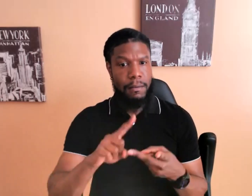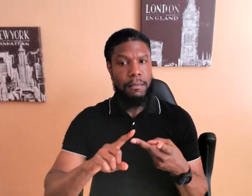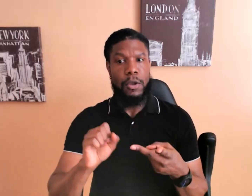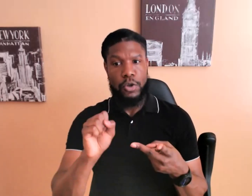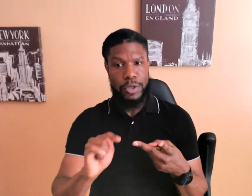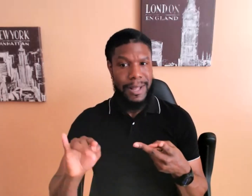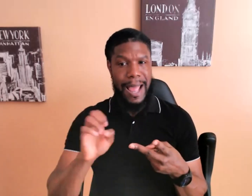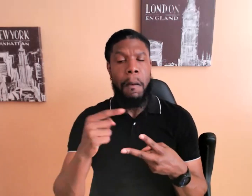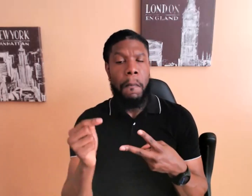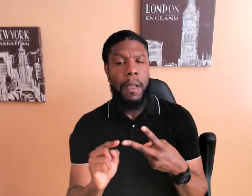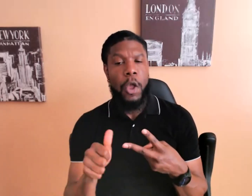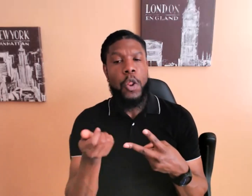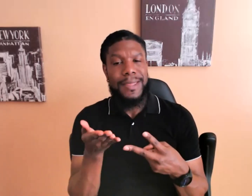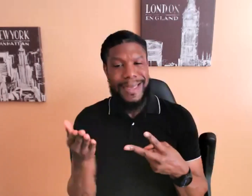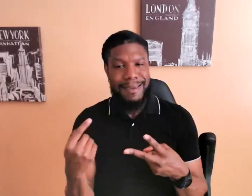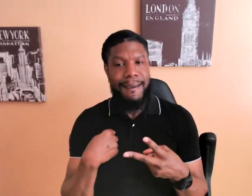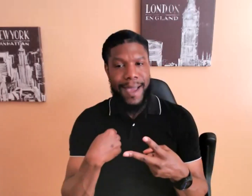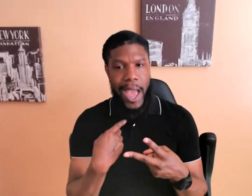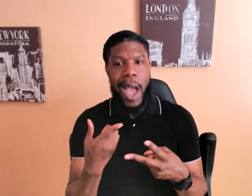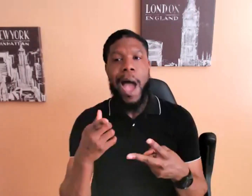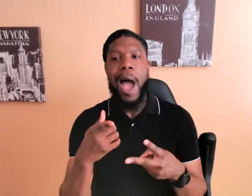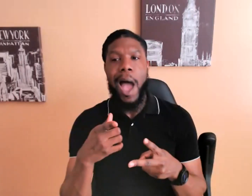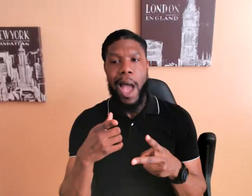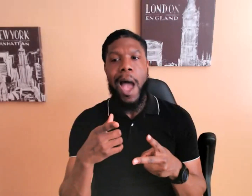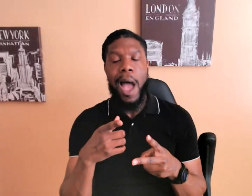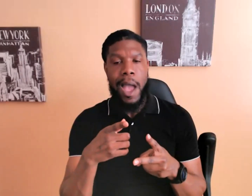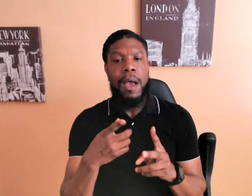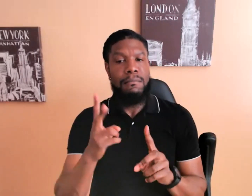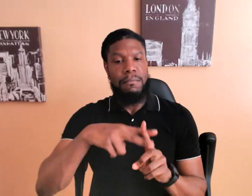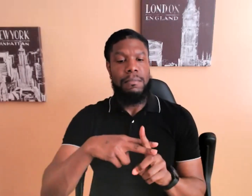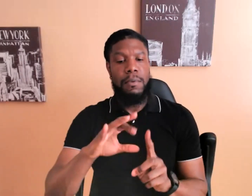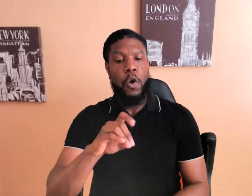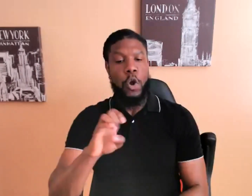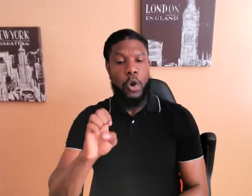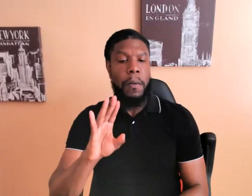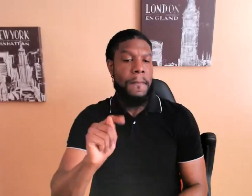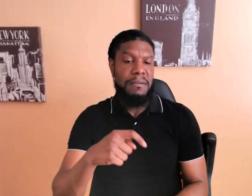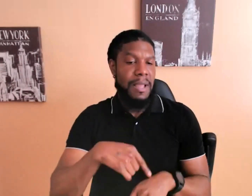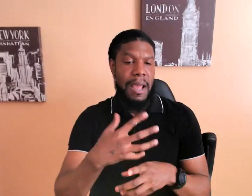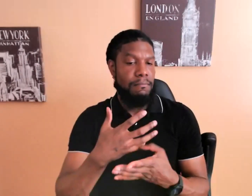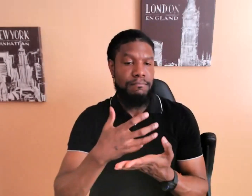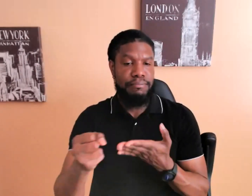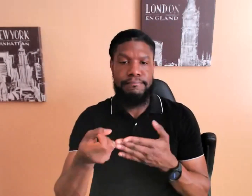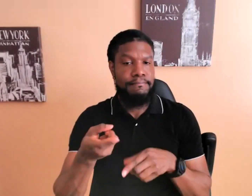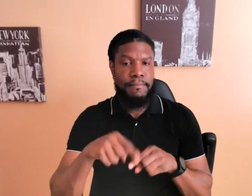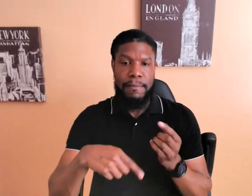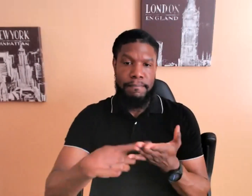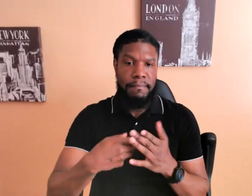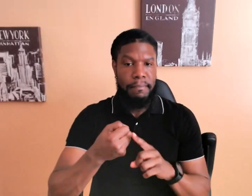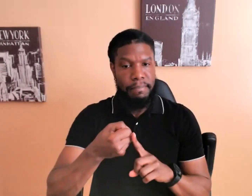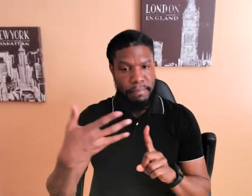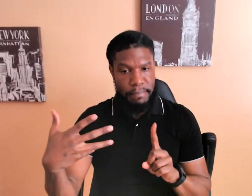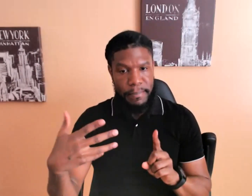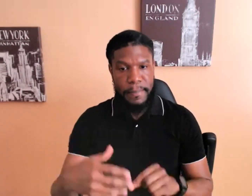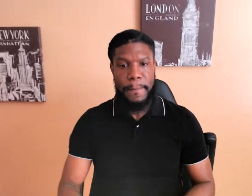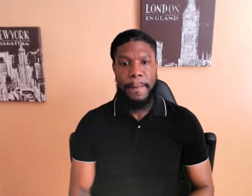other things that I had coded the data for but didn't have time to talk about. [Bri, moderator]